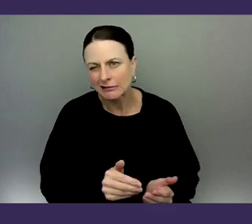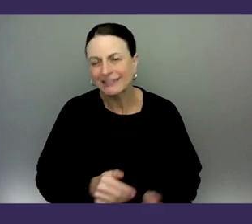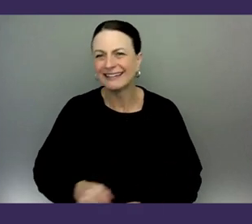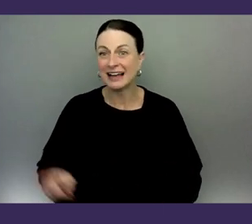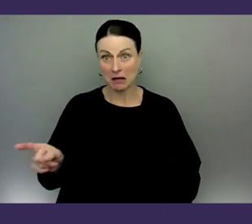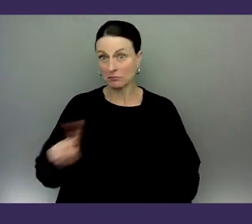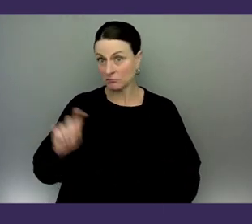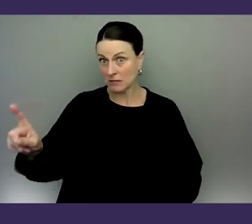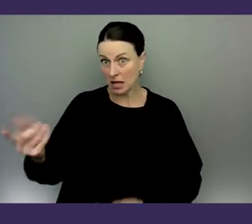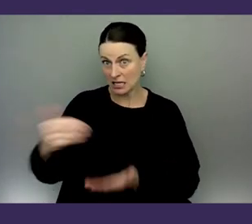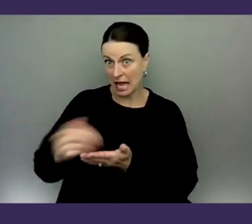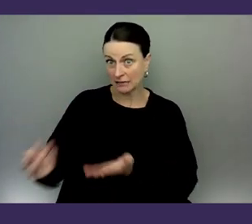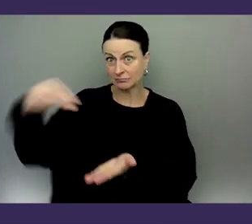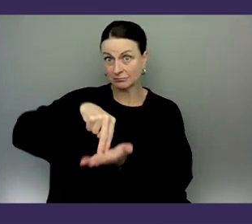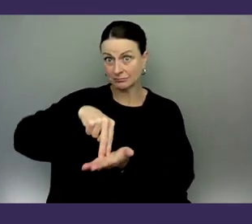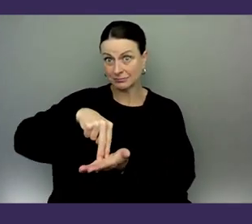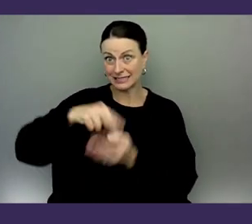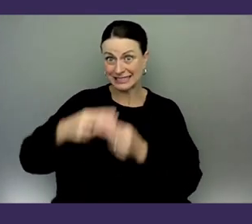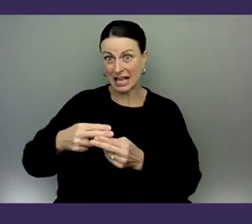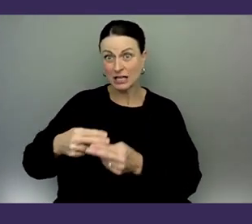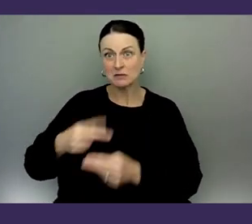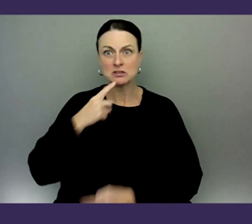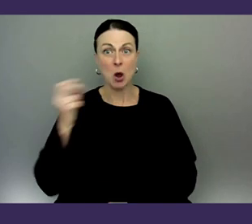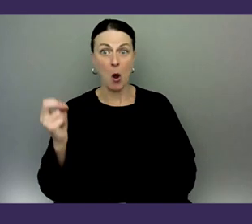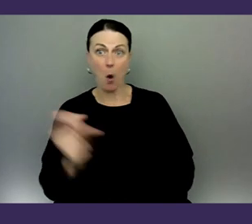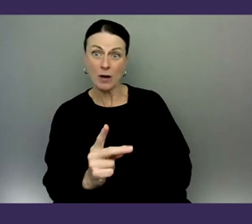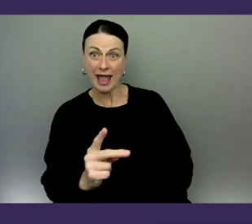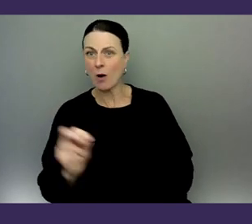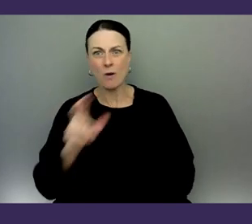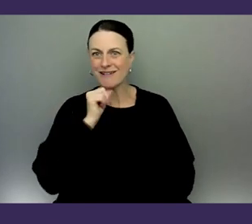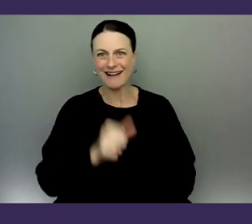and then Karla has to say, okay, there she goes.